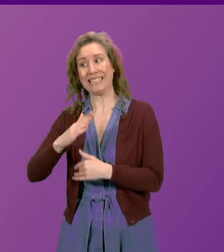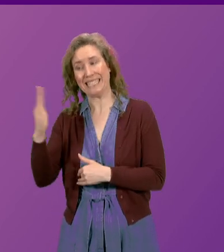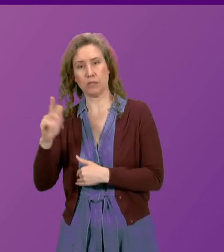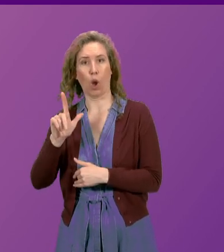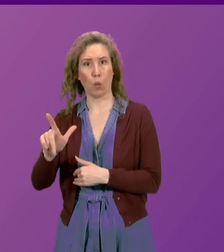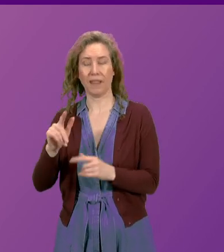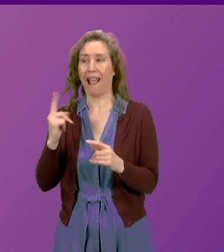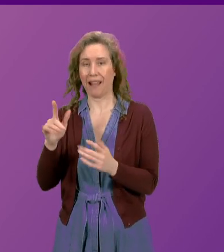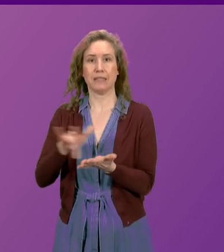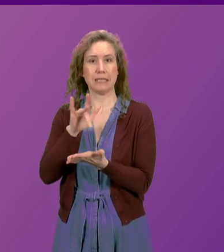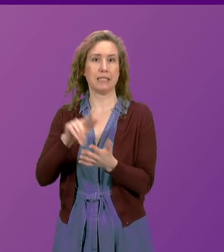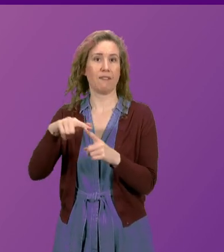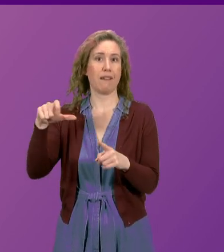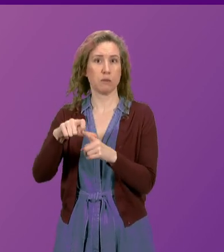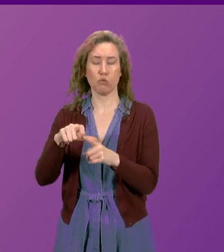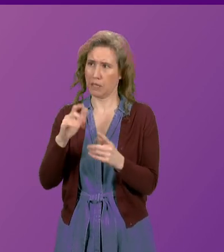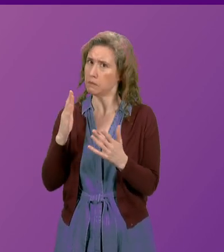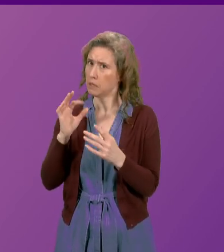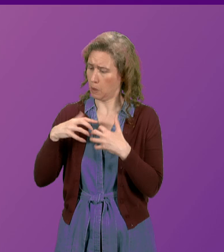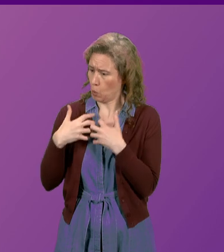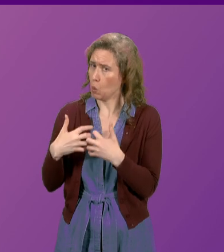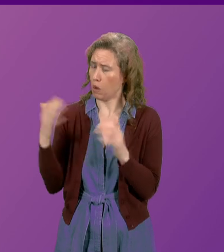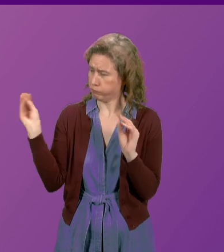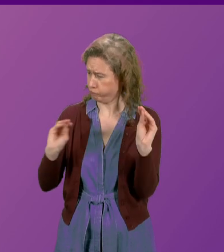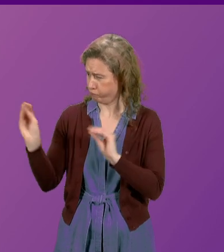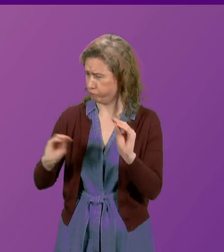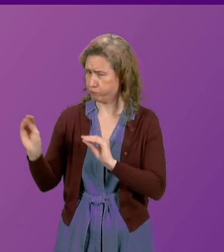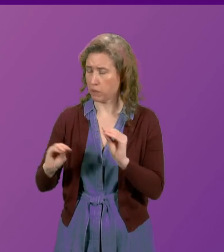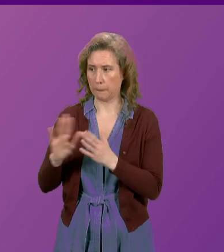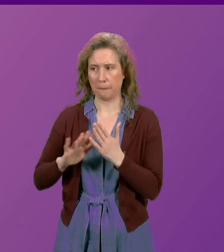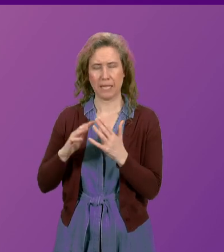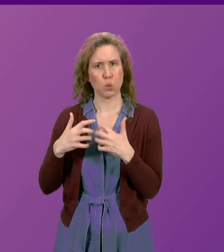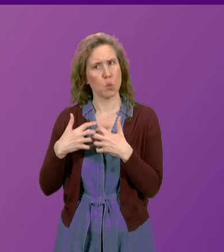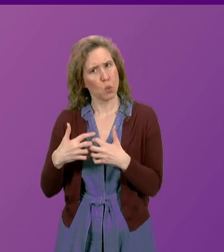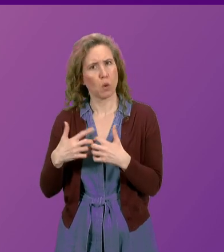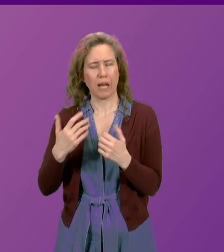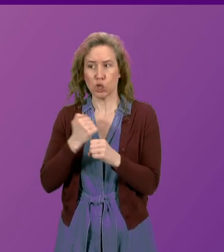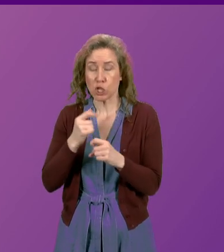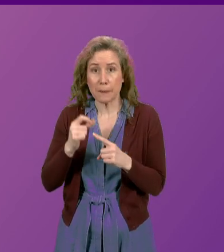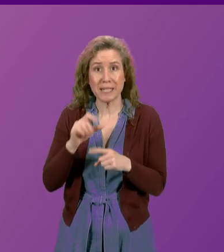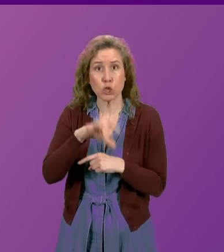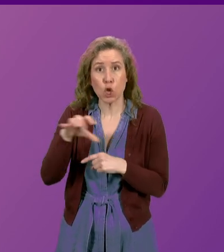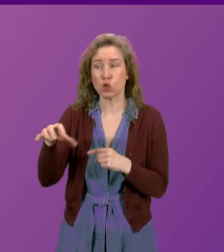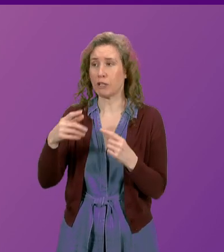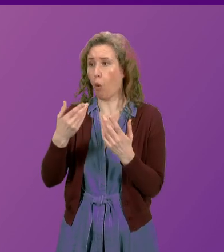city of Edinburgh. That rise will place a strain on public infrastructure such as GP surgeries.